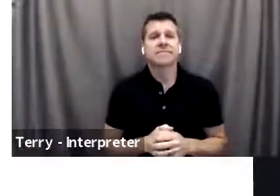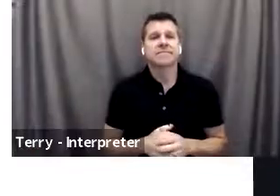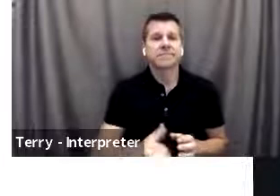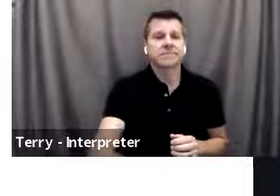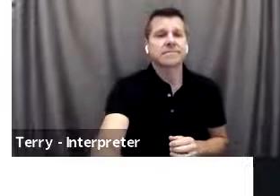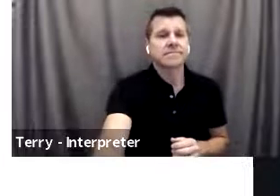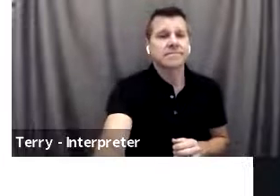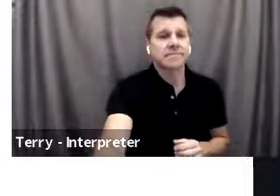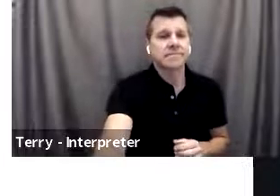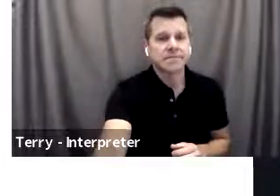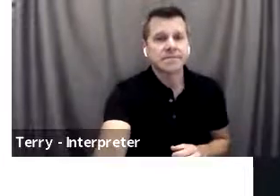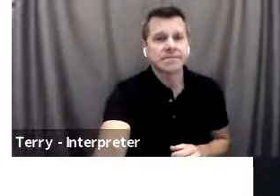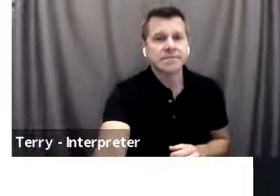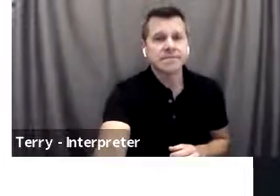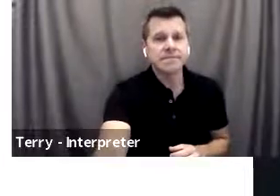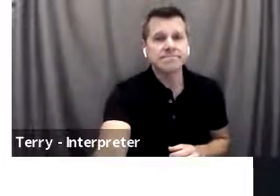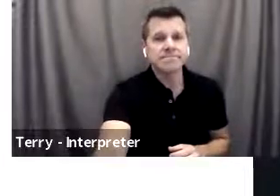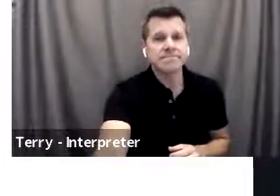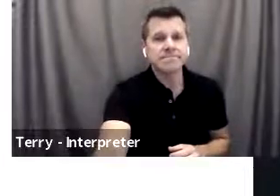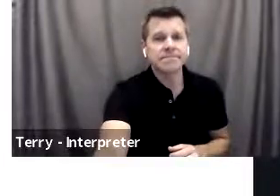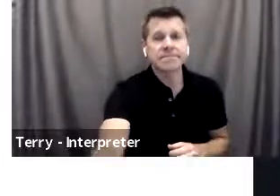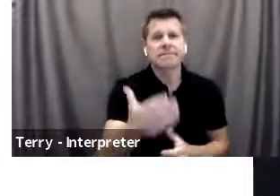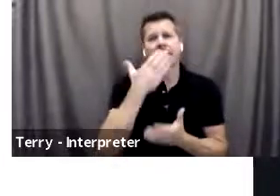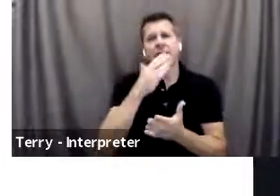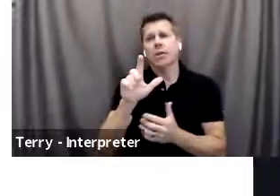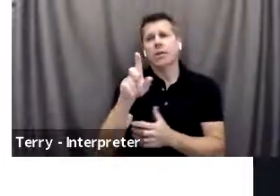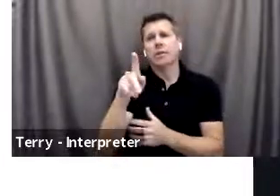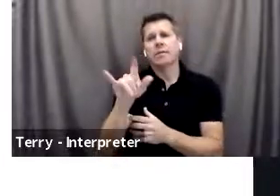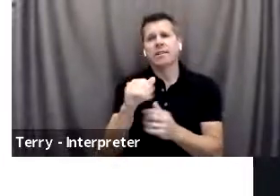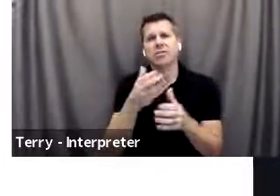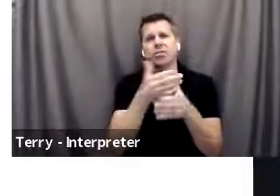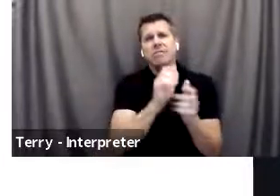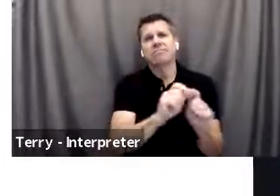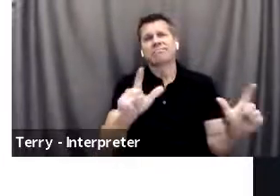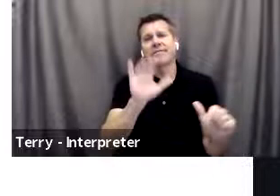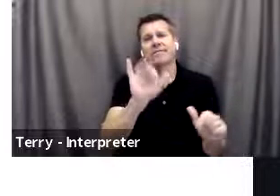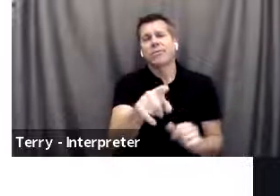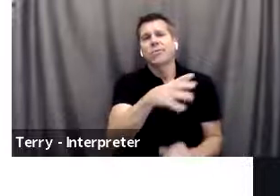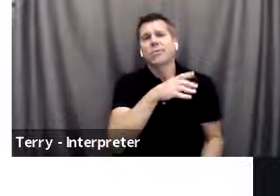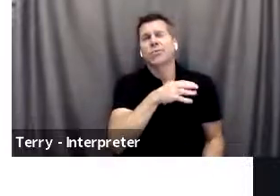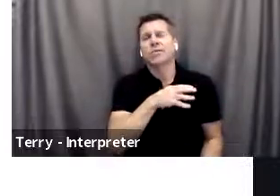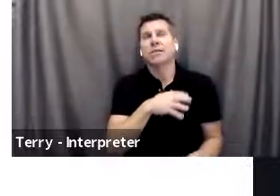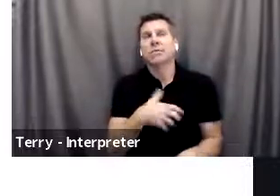Thank you. Thank you Peter for for sharing that. So as you can see, you know, it's just one of many powerful stories that some of our